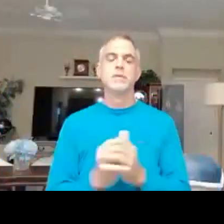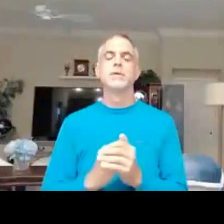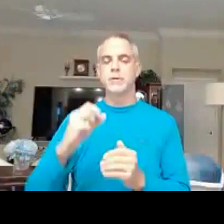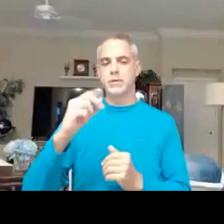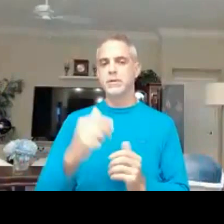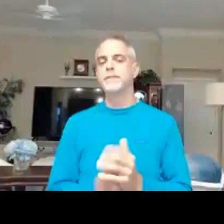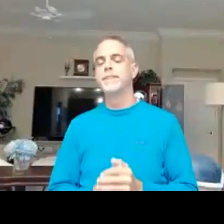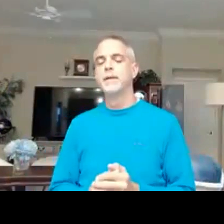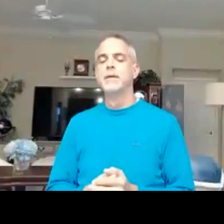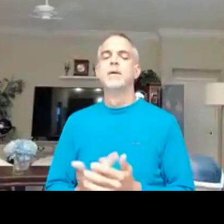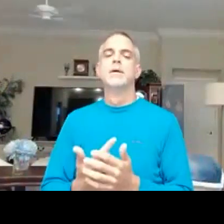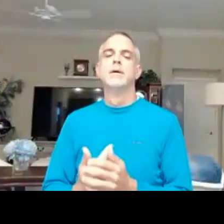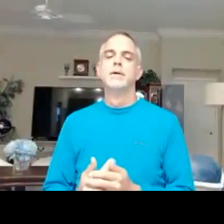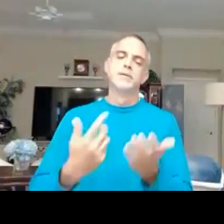Better yeah, okay good.